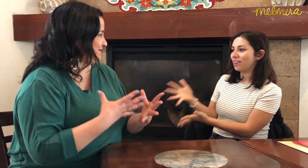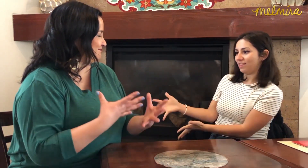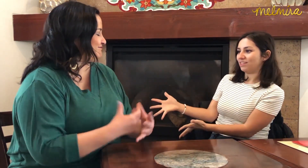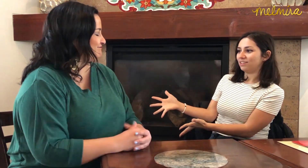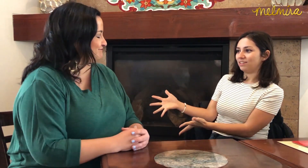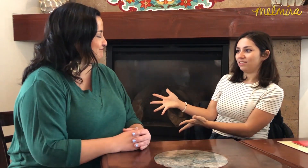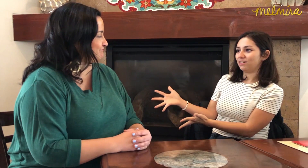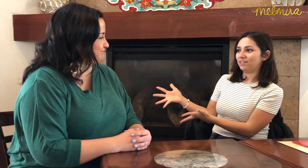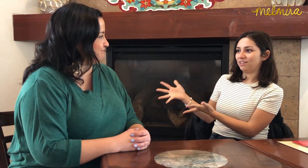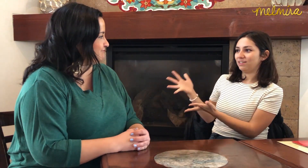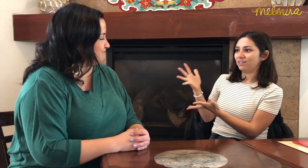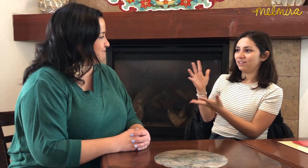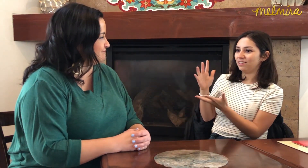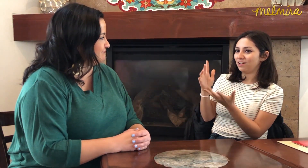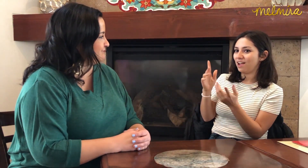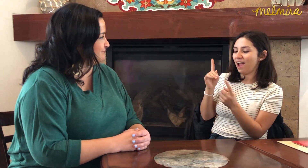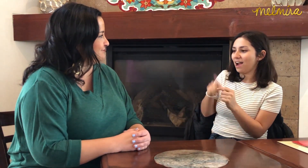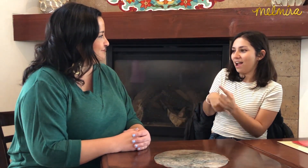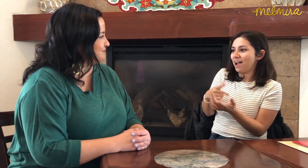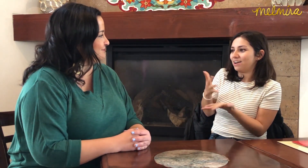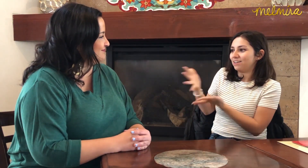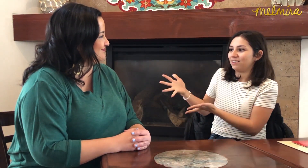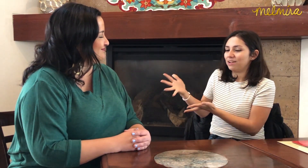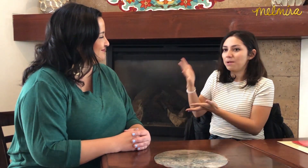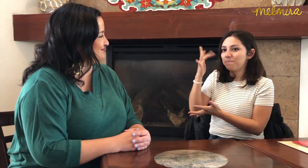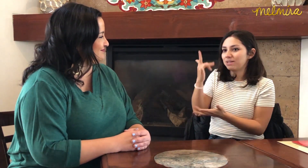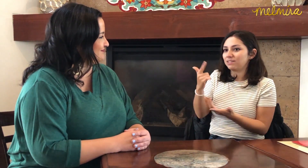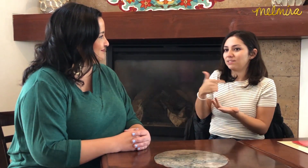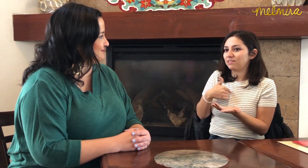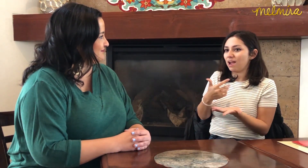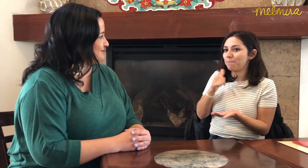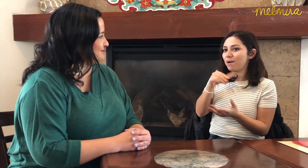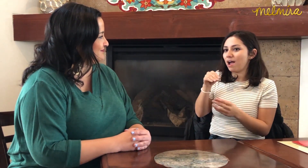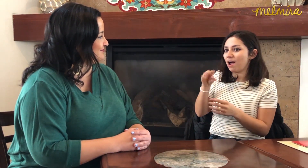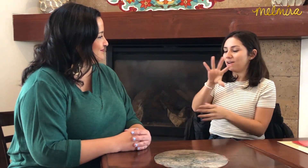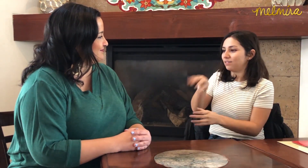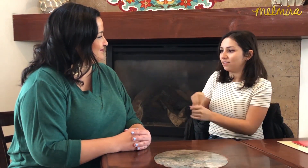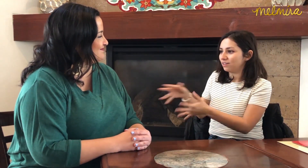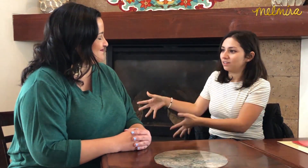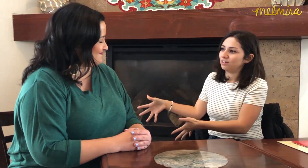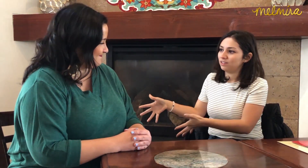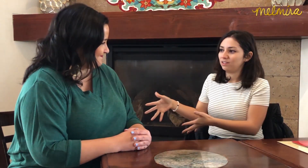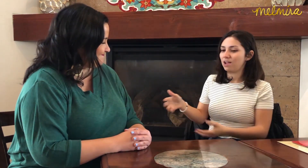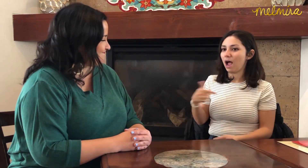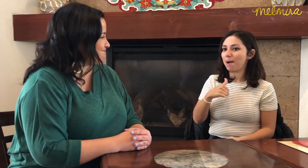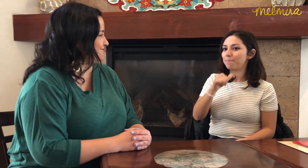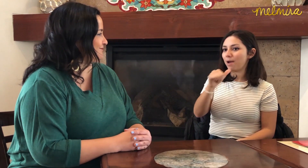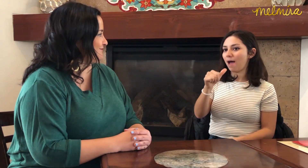do anything about that. I couldn't. I wasn't involved in it.